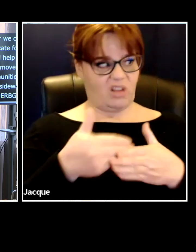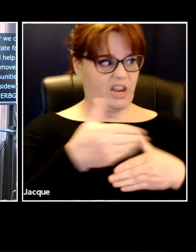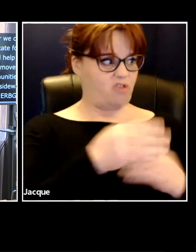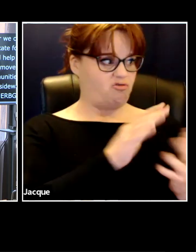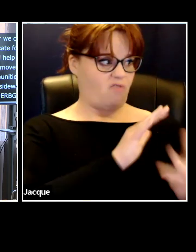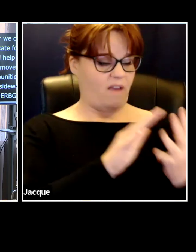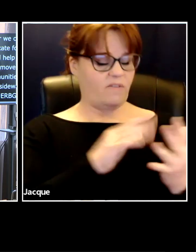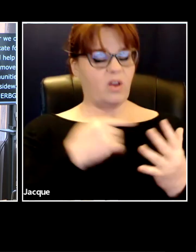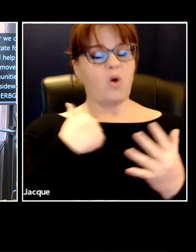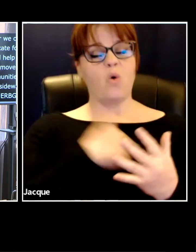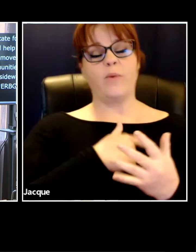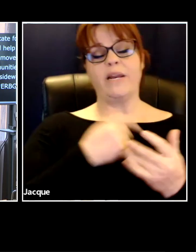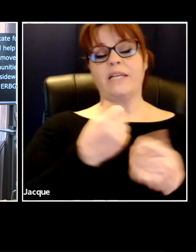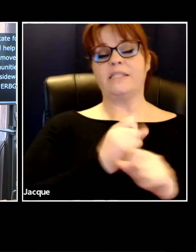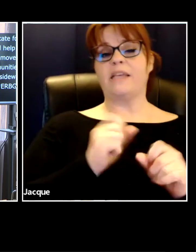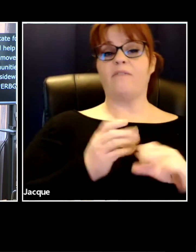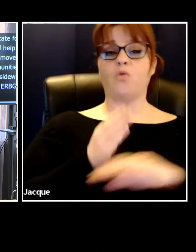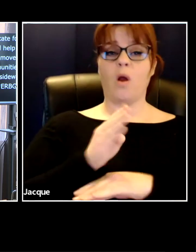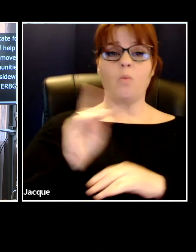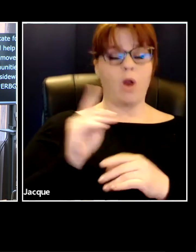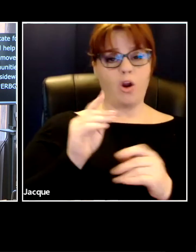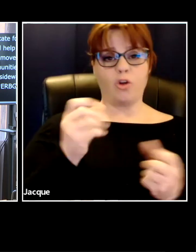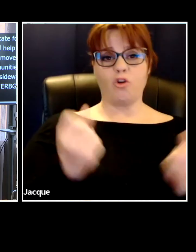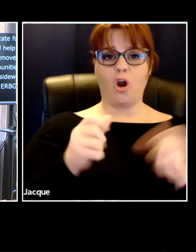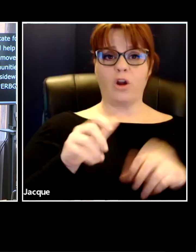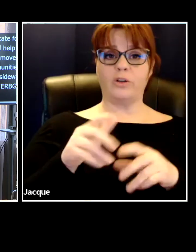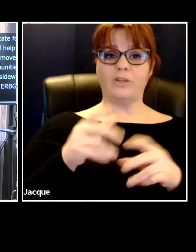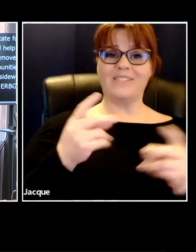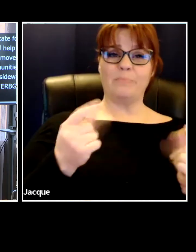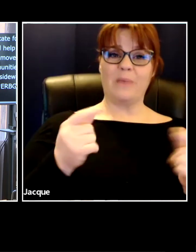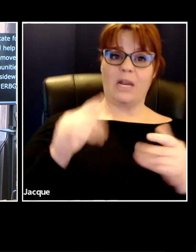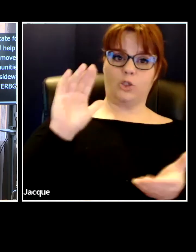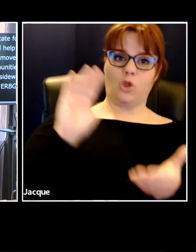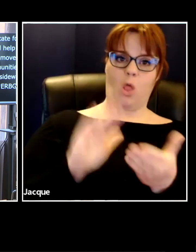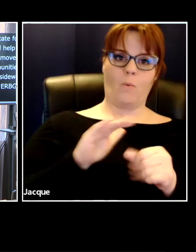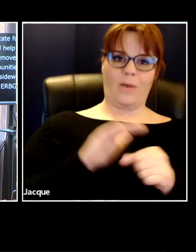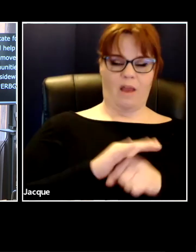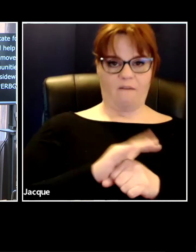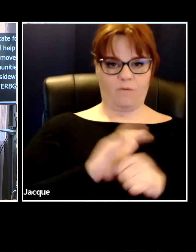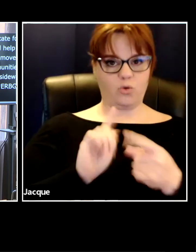enough where we have um you know the ability to to to safely get from one side of the street to